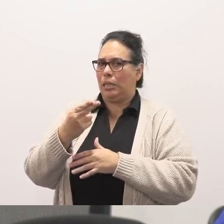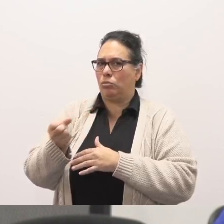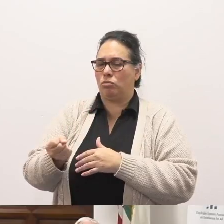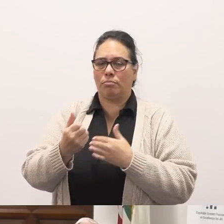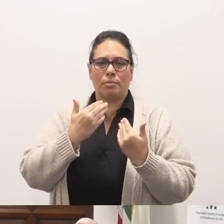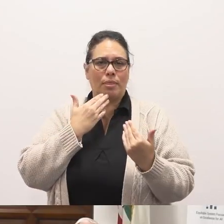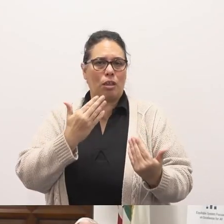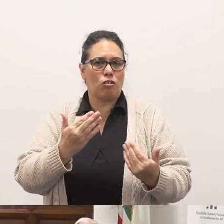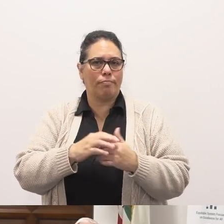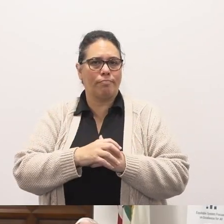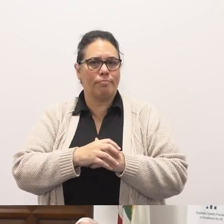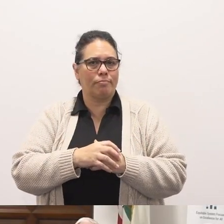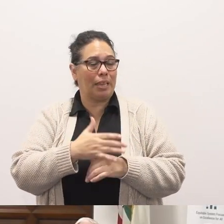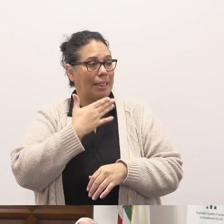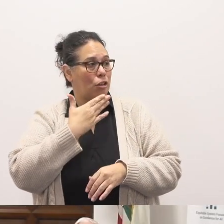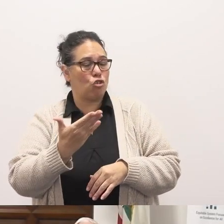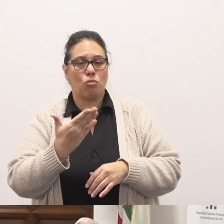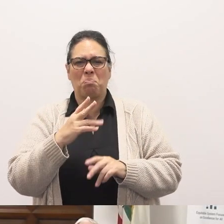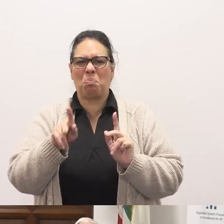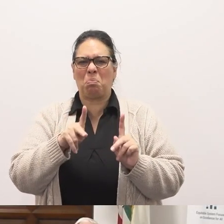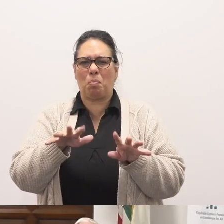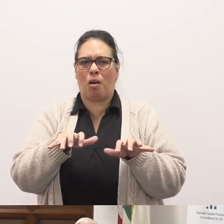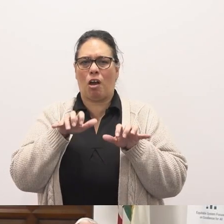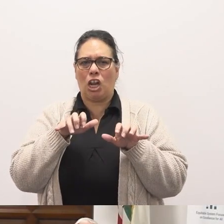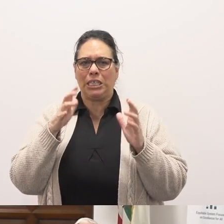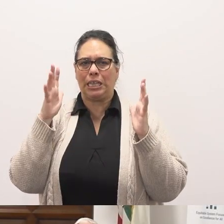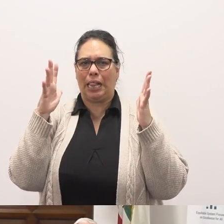Thank you. (audience applauding)